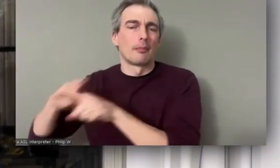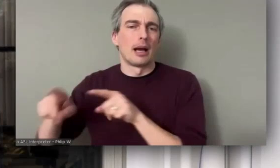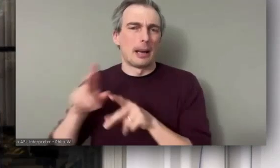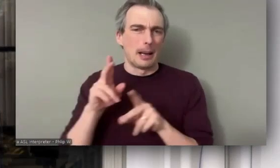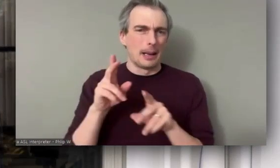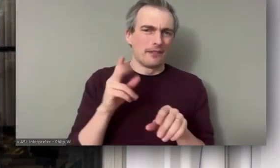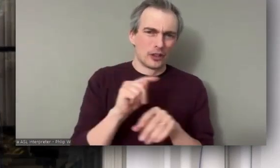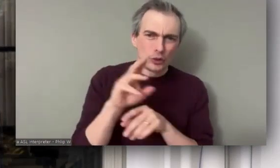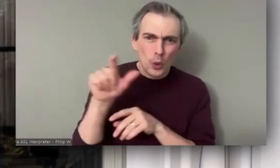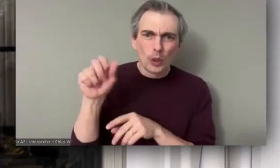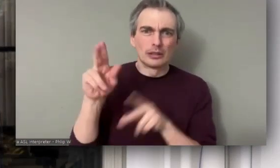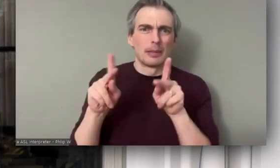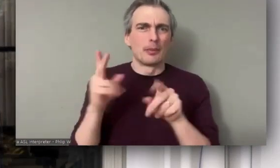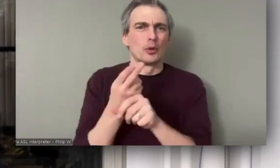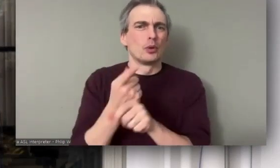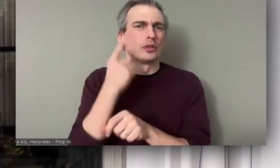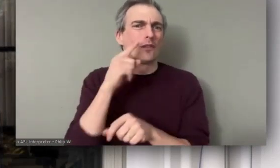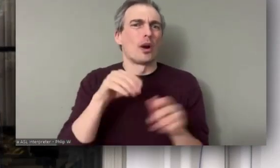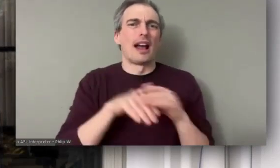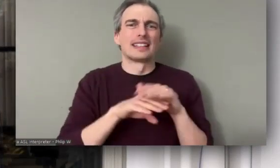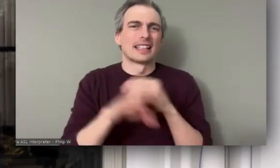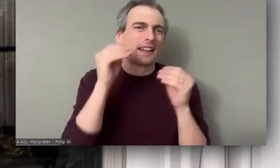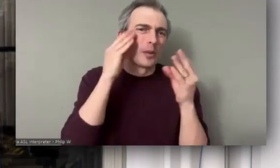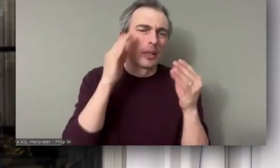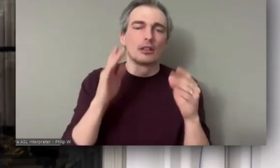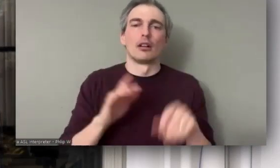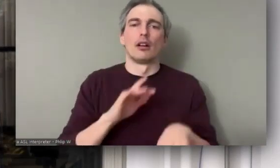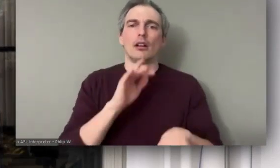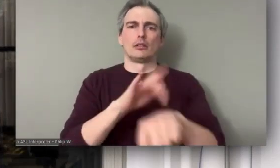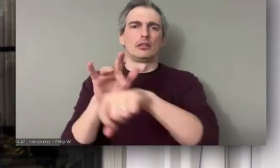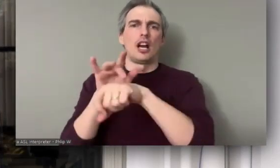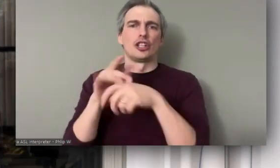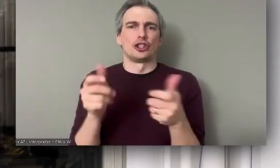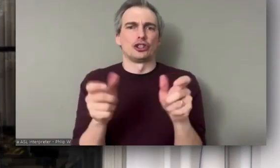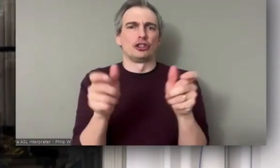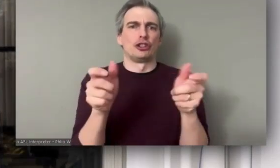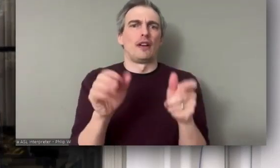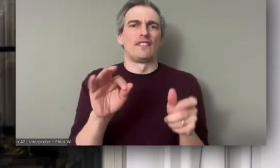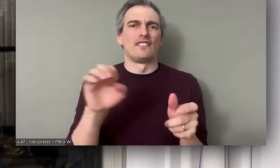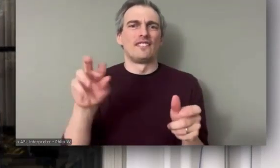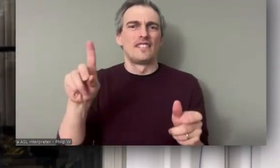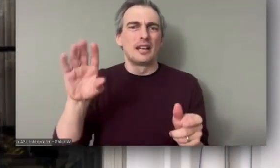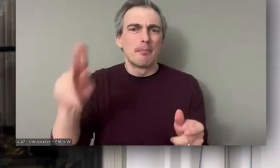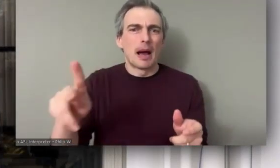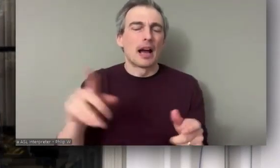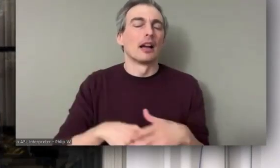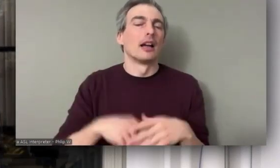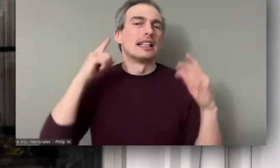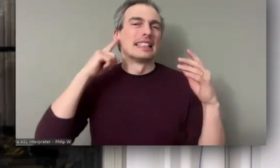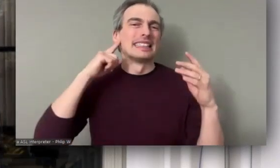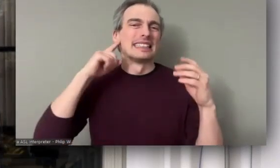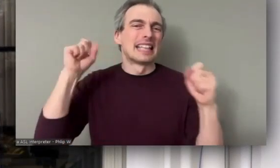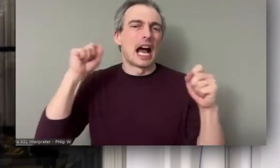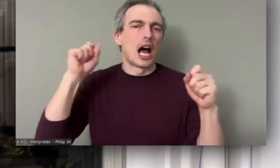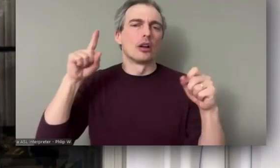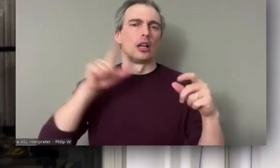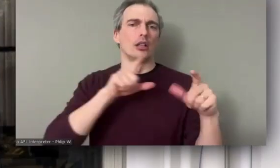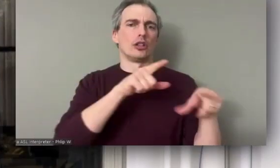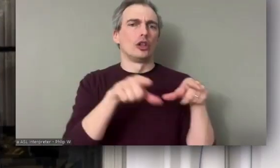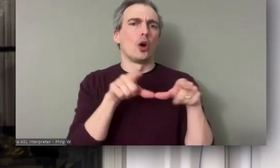know, touch feedback, having sound that's localized... These are things where they can also -- you can do those on mobile phones.